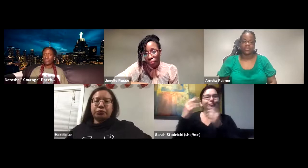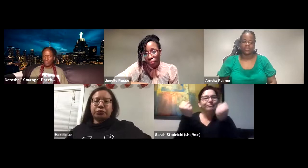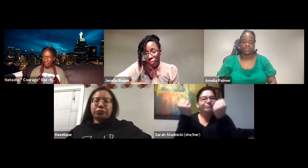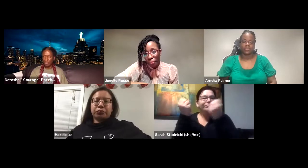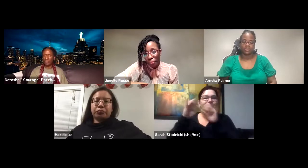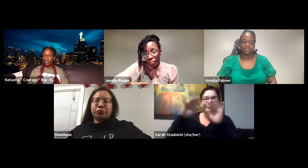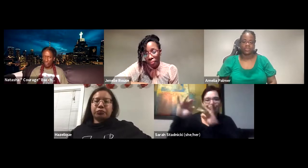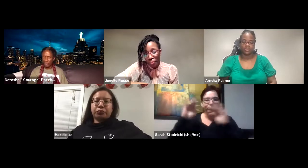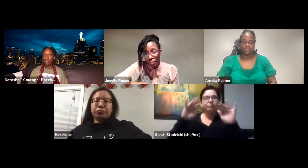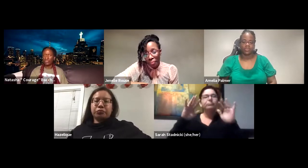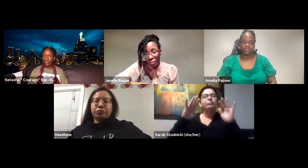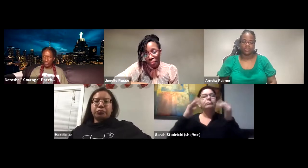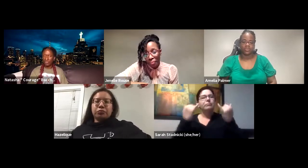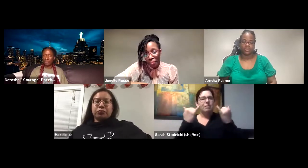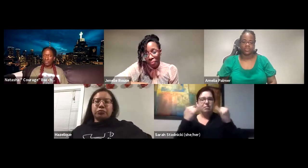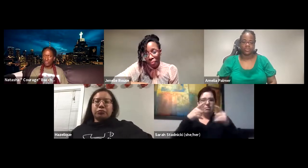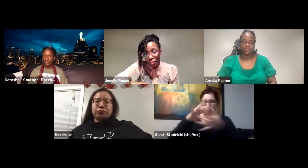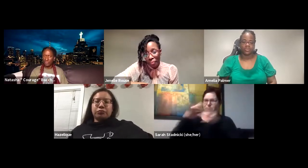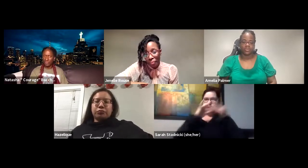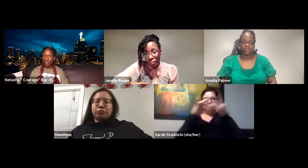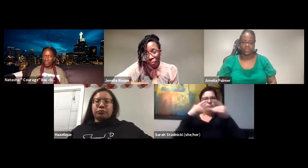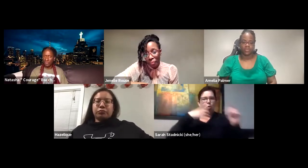you know we think about sign language and how that has influenced